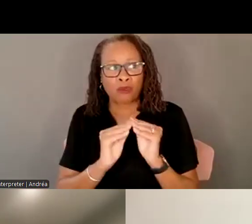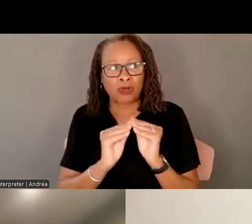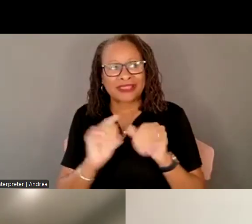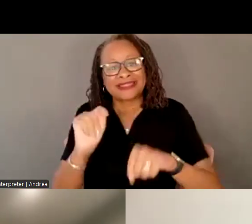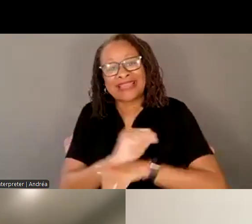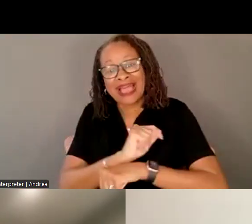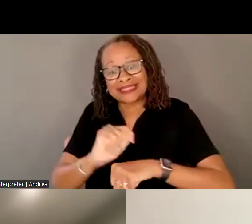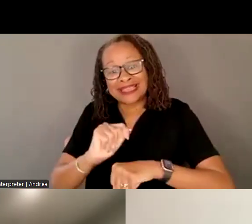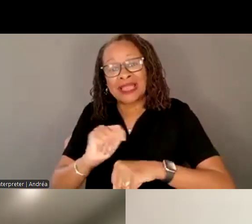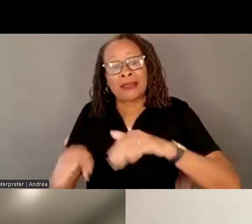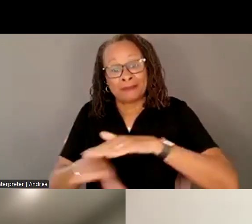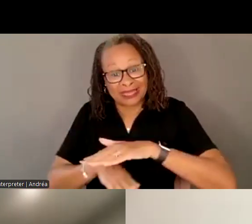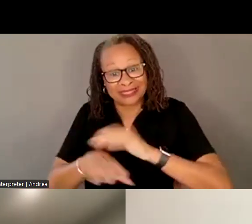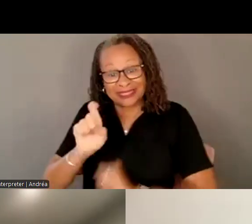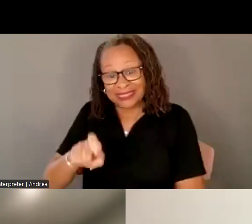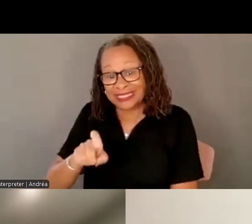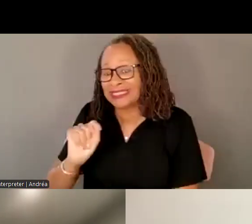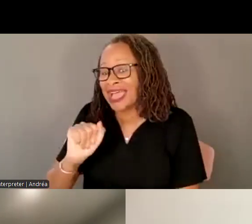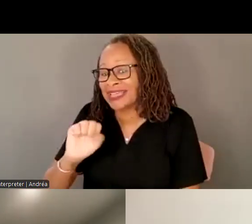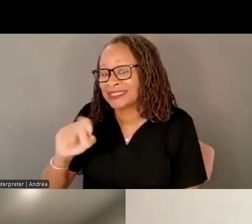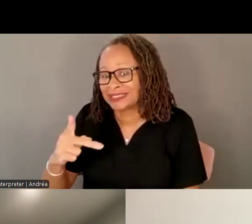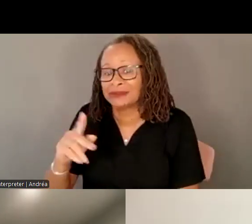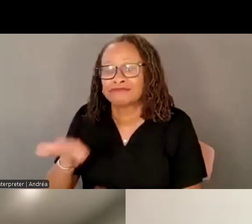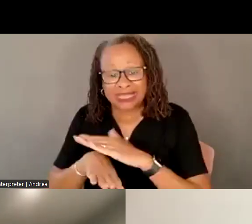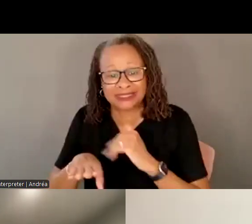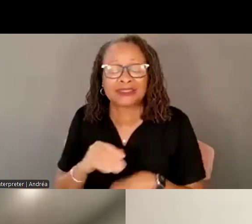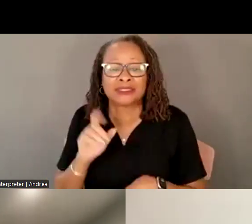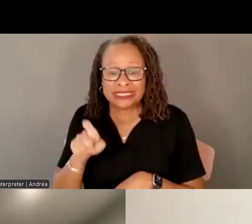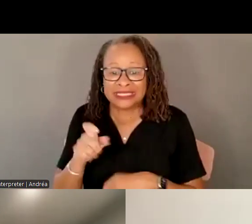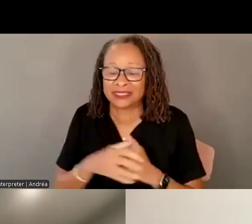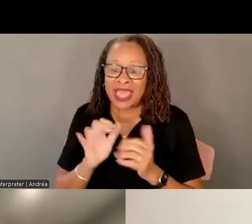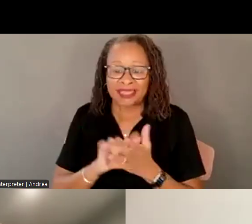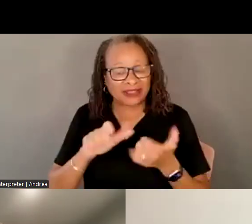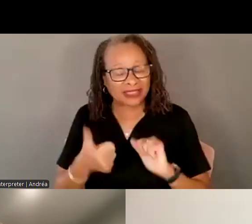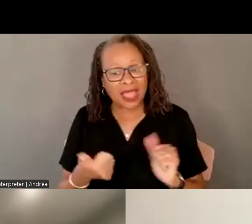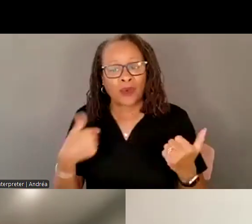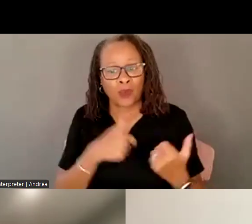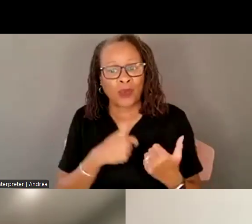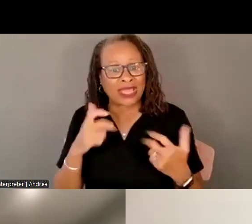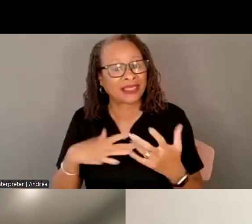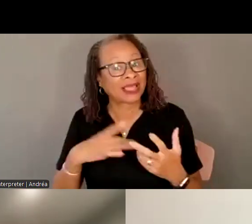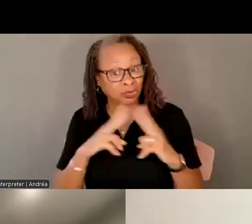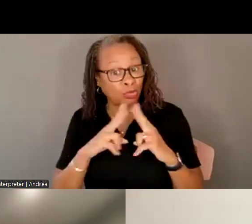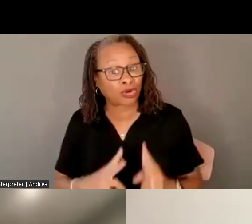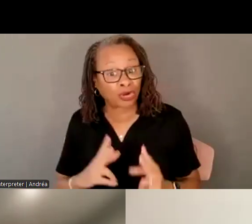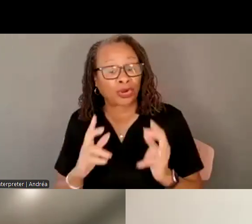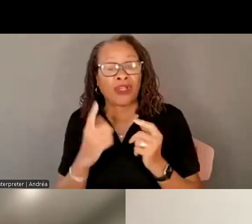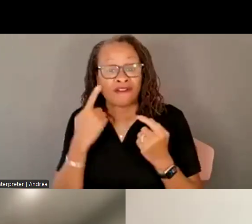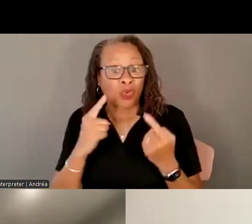and also, you know, and so that's how we like to partner, you know, for success.